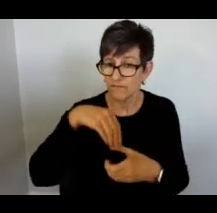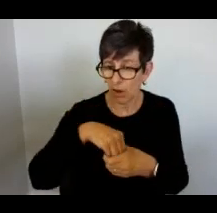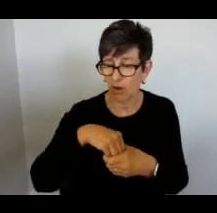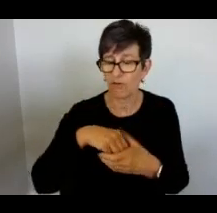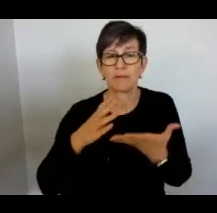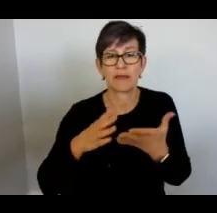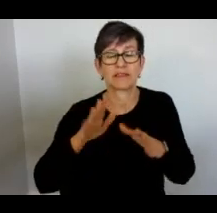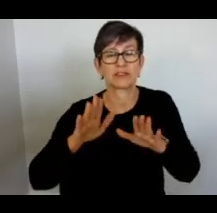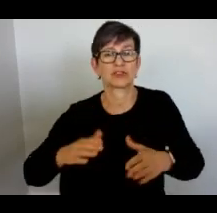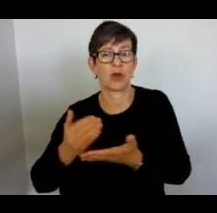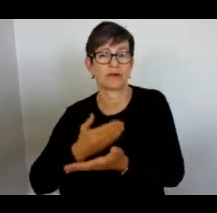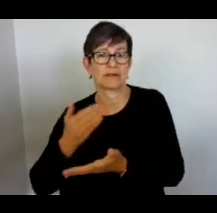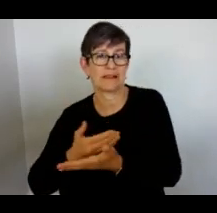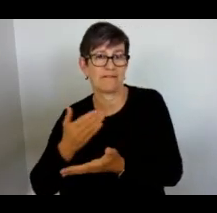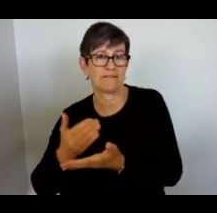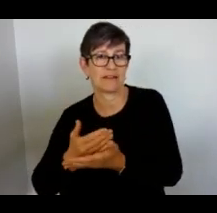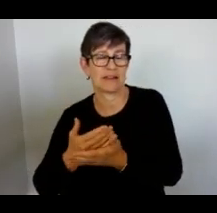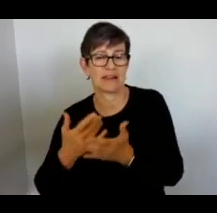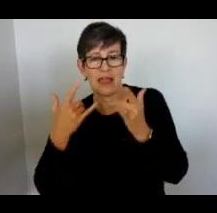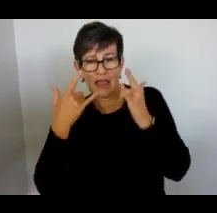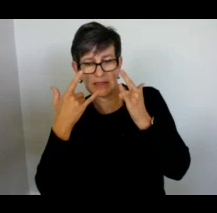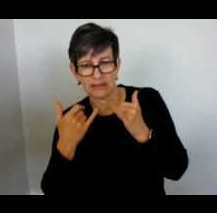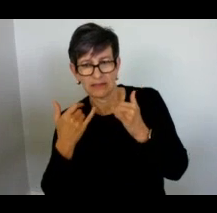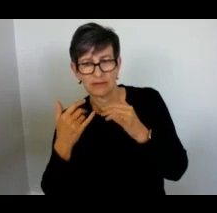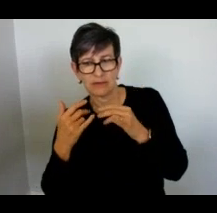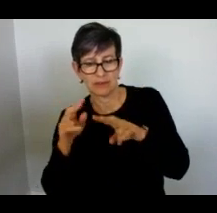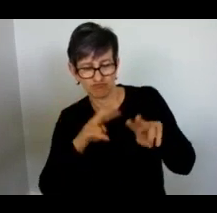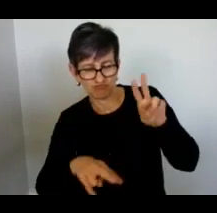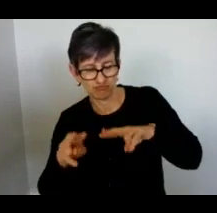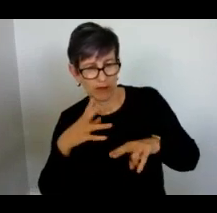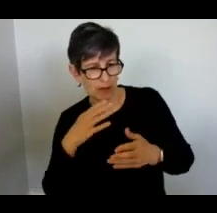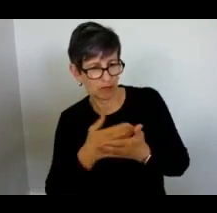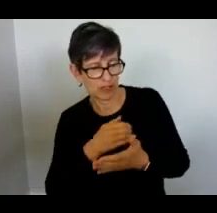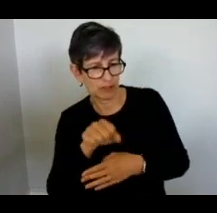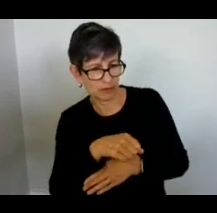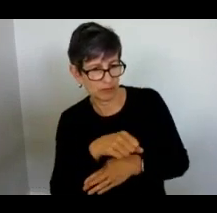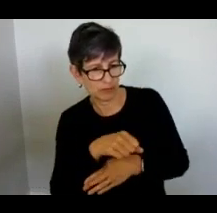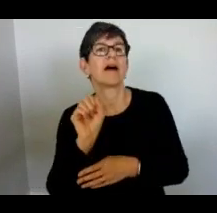assess that a child is in need of protection and that a child protection order is required.